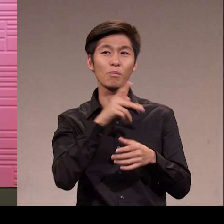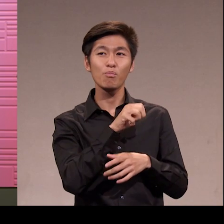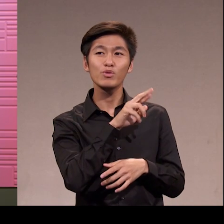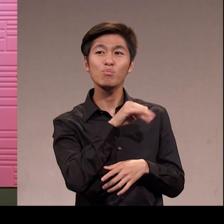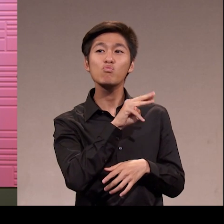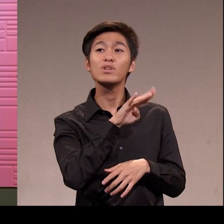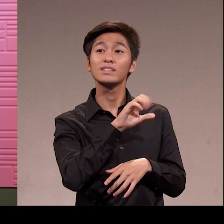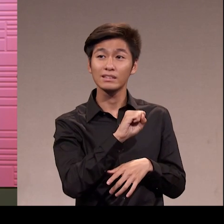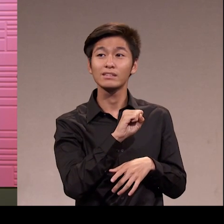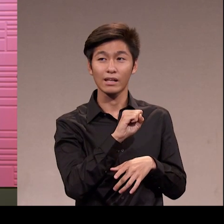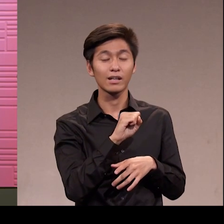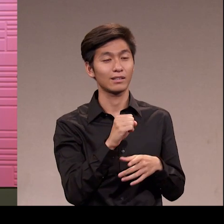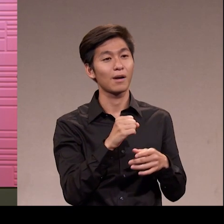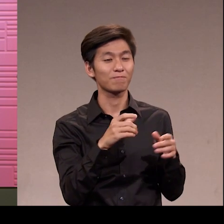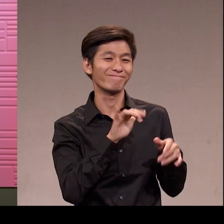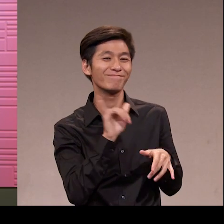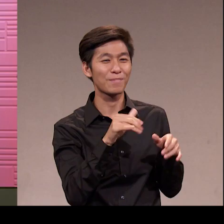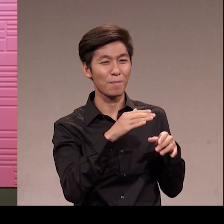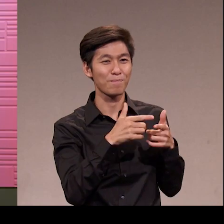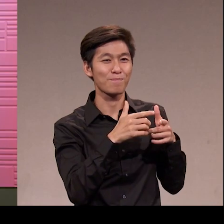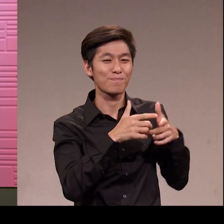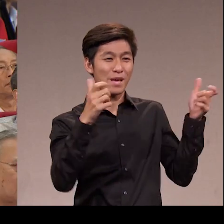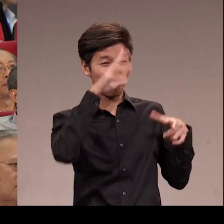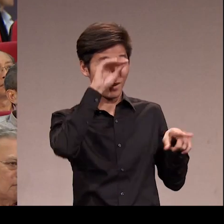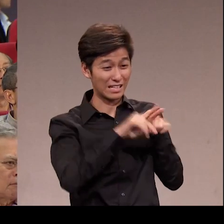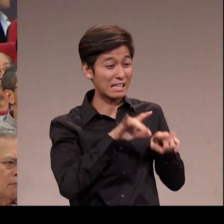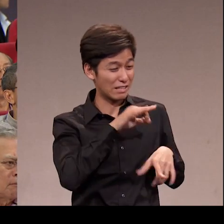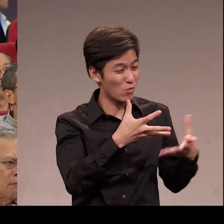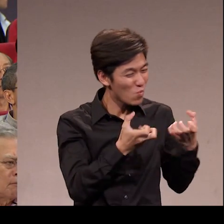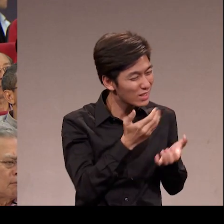the Chinese should be sensitive to their needs.